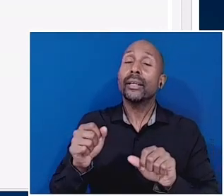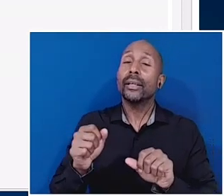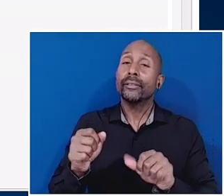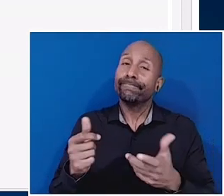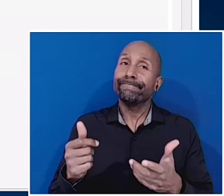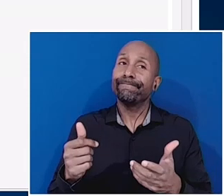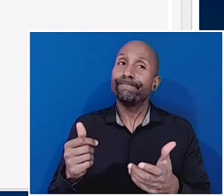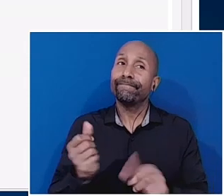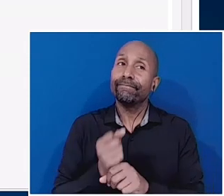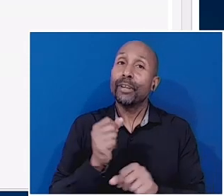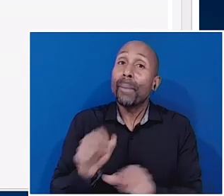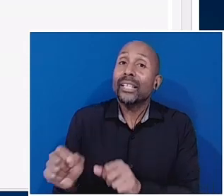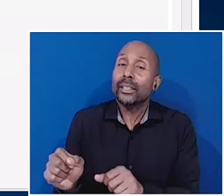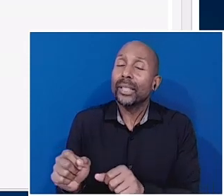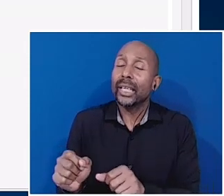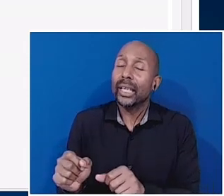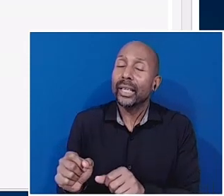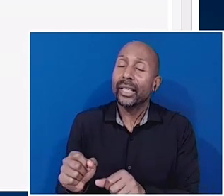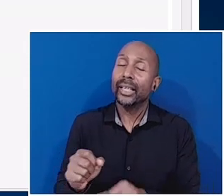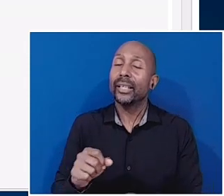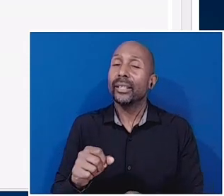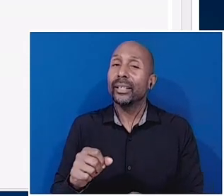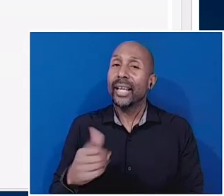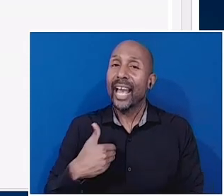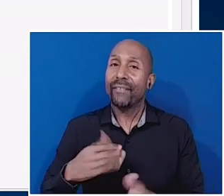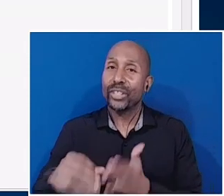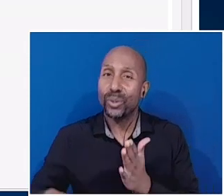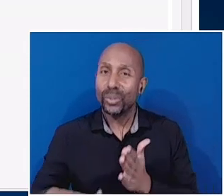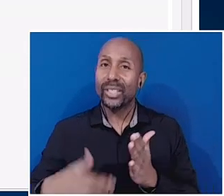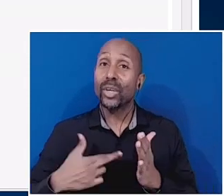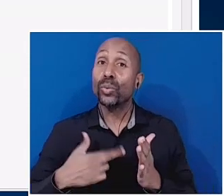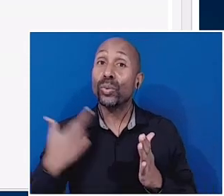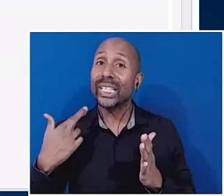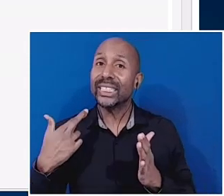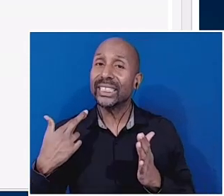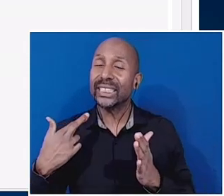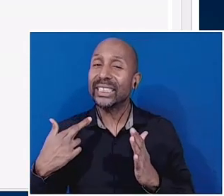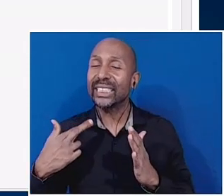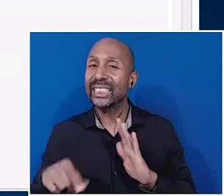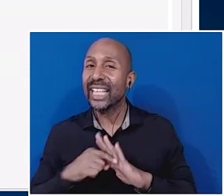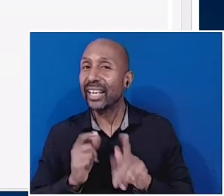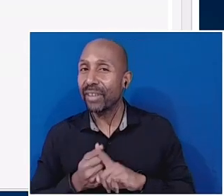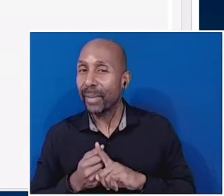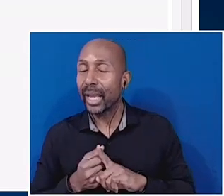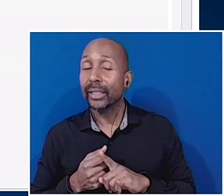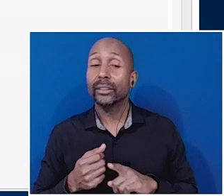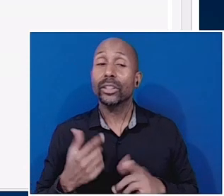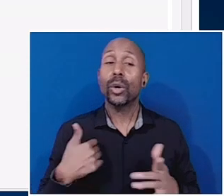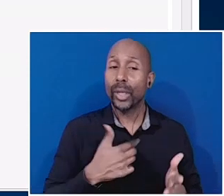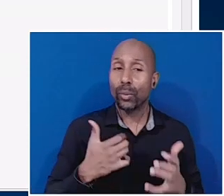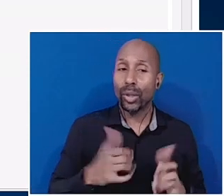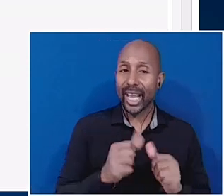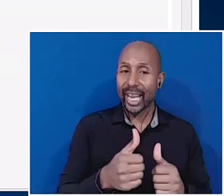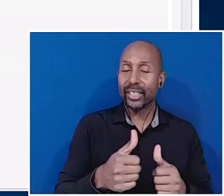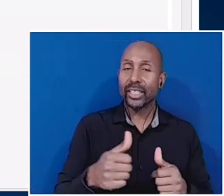important that the agency kind of explain or provide information on, you know, their